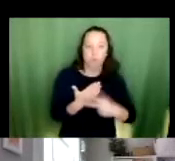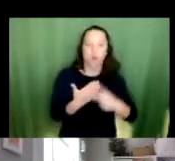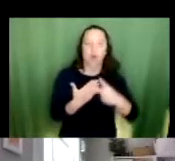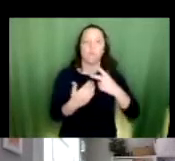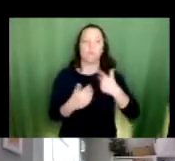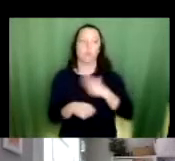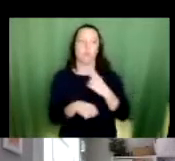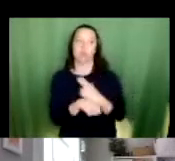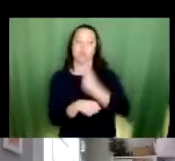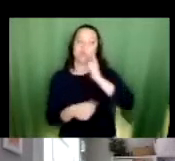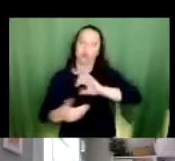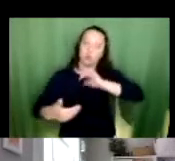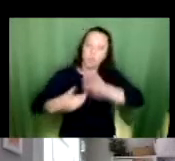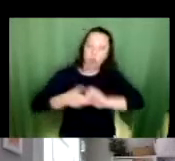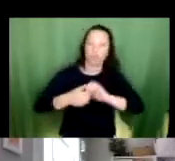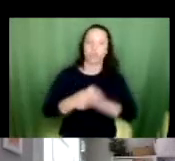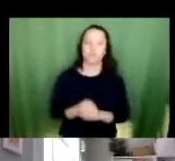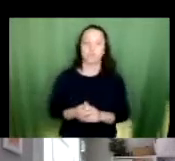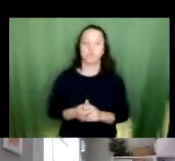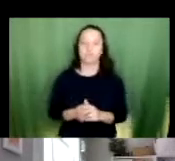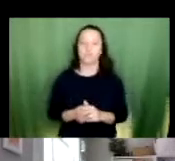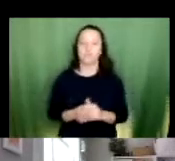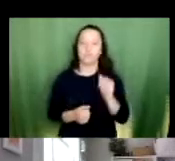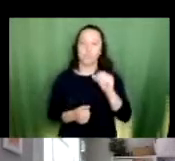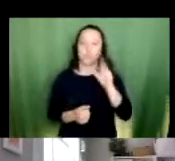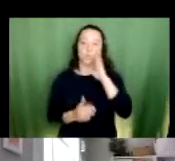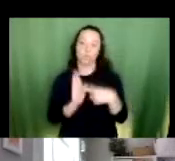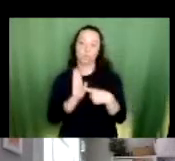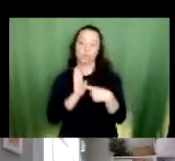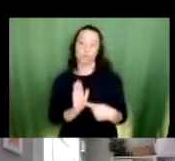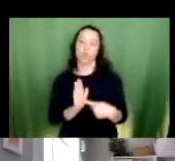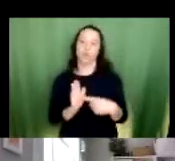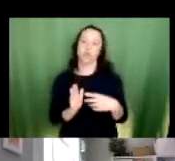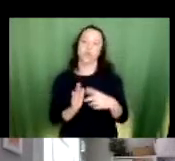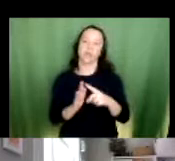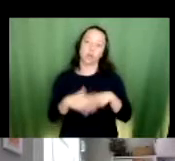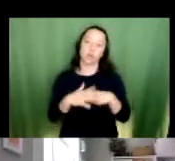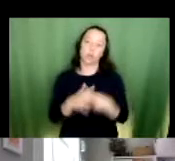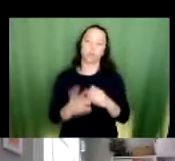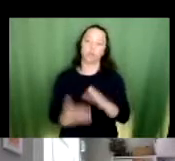we will be showing original music recording and response to the artwork and exhibition.